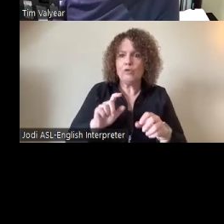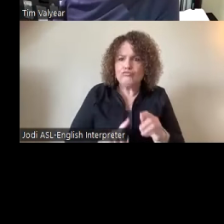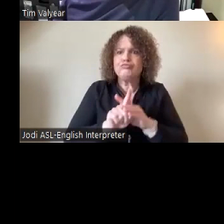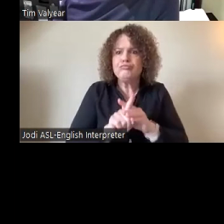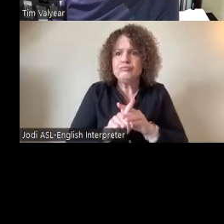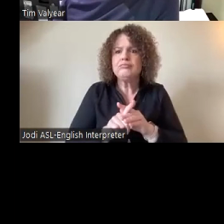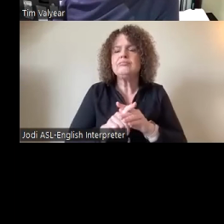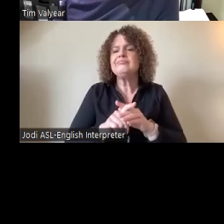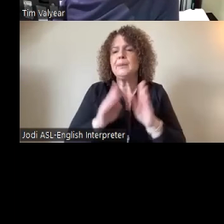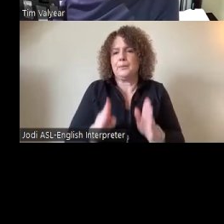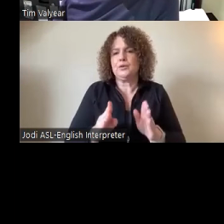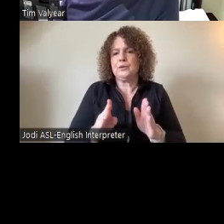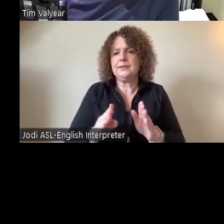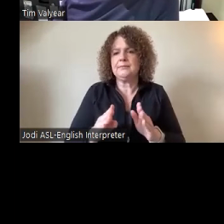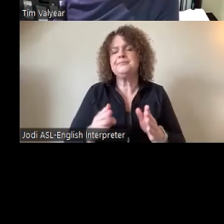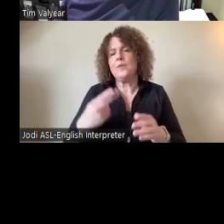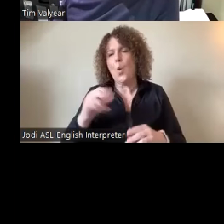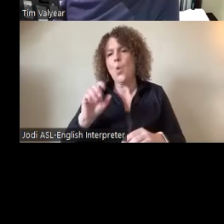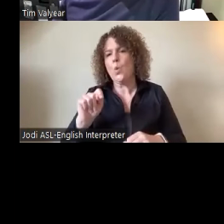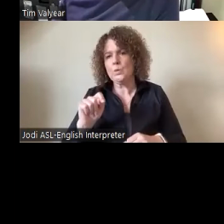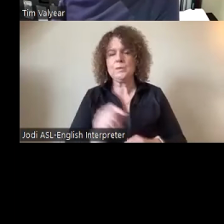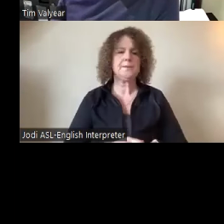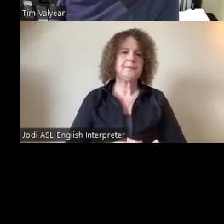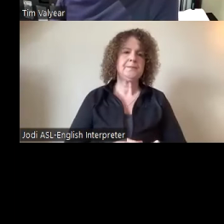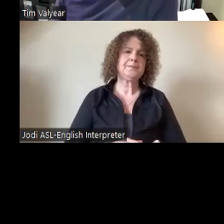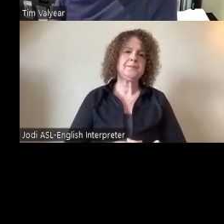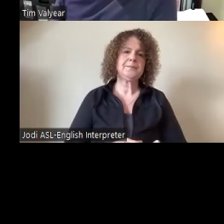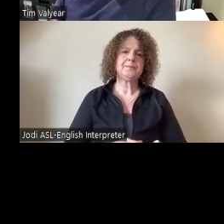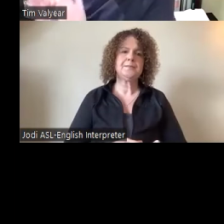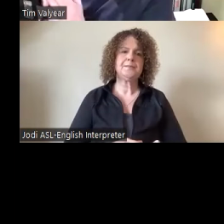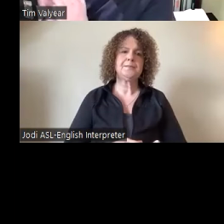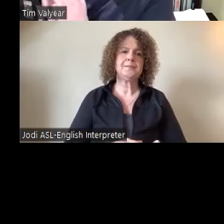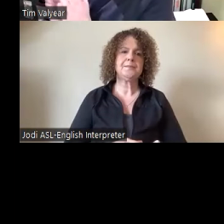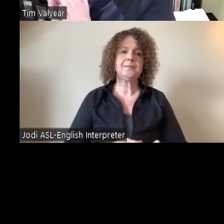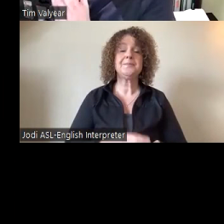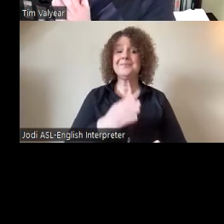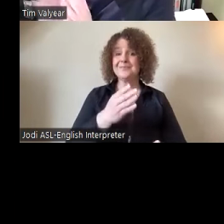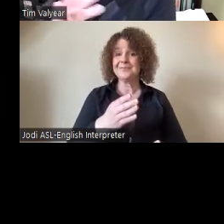example, yeast infections. And